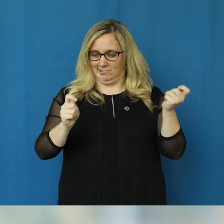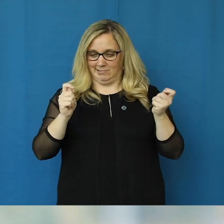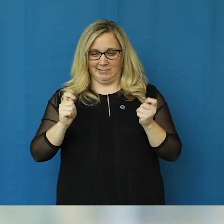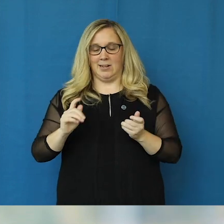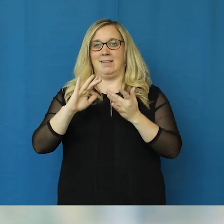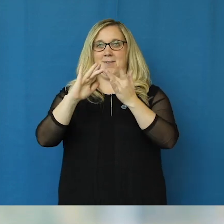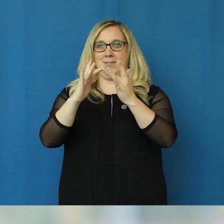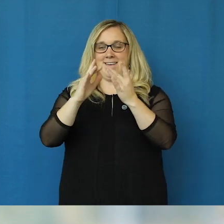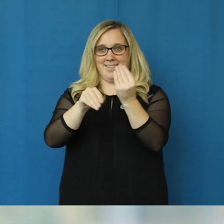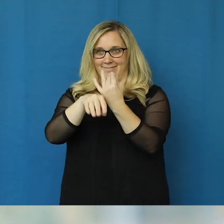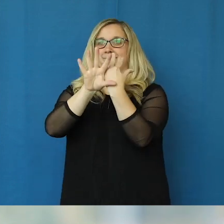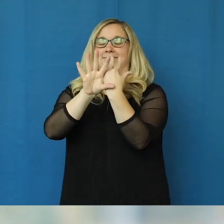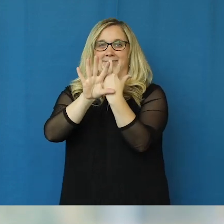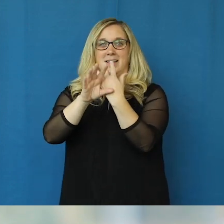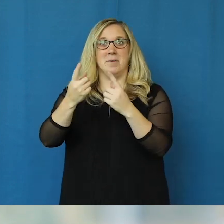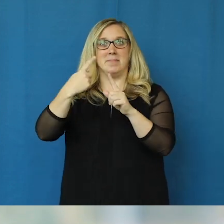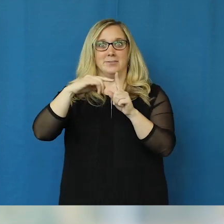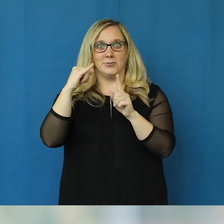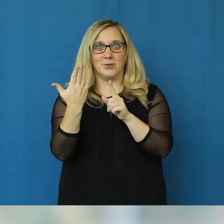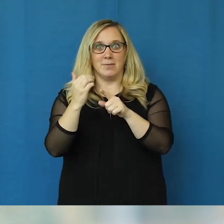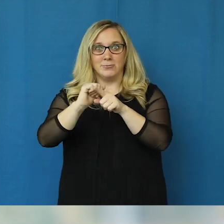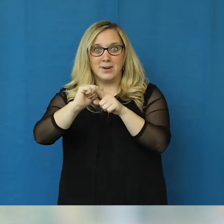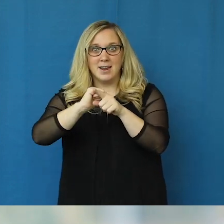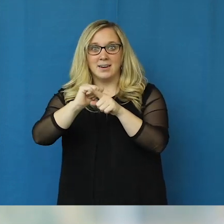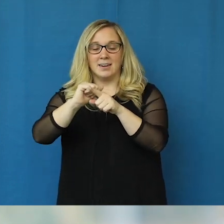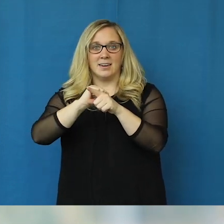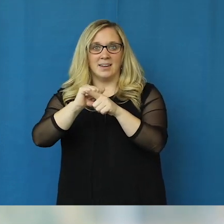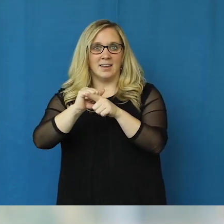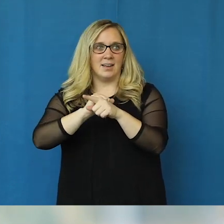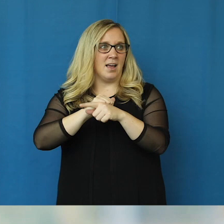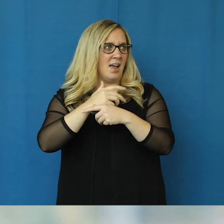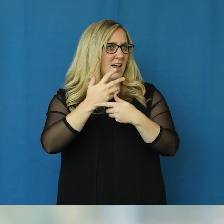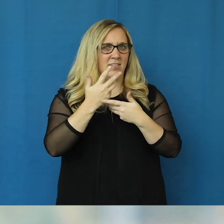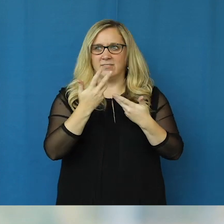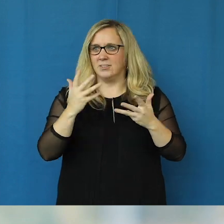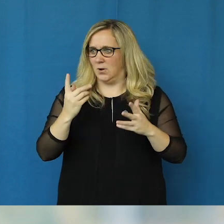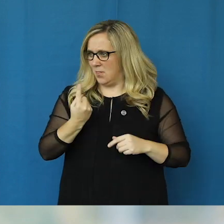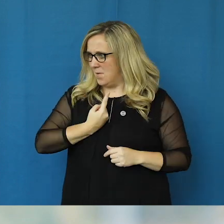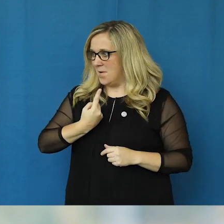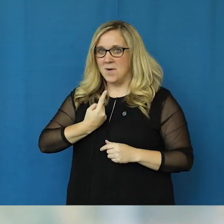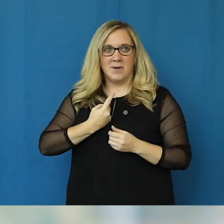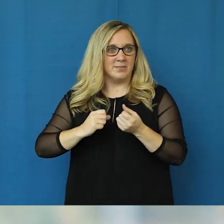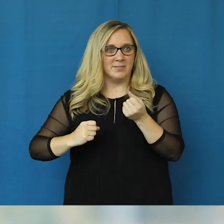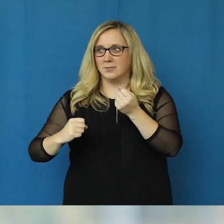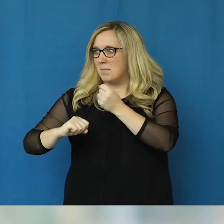of learning online, finishing our job training, clinicals and practicums, without the support of our classmates physically